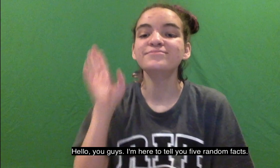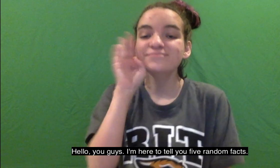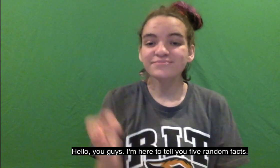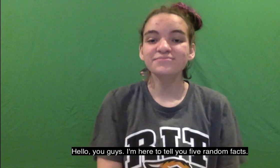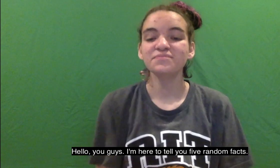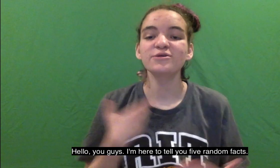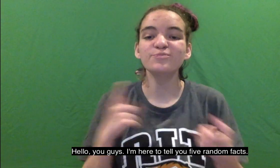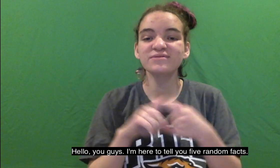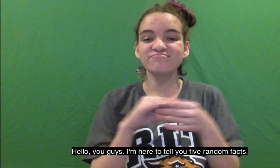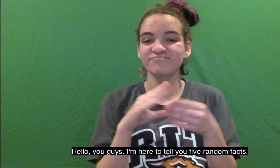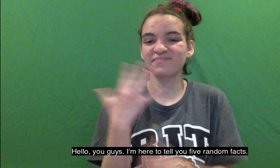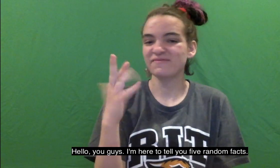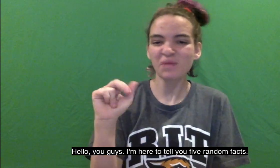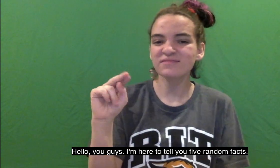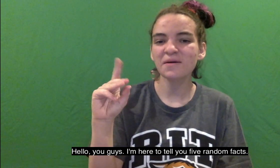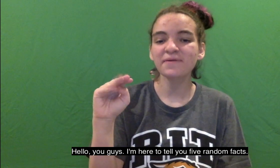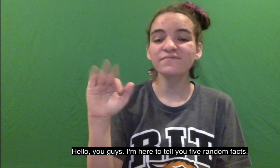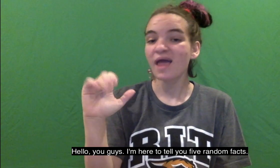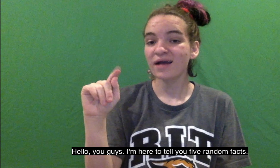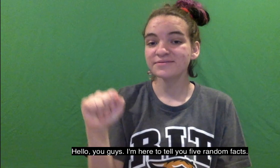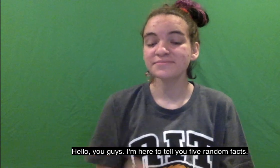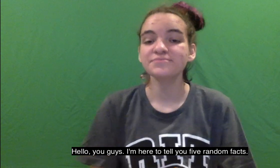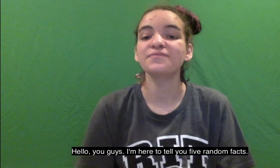Hello, you guys. I'm here to tell you five random facts.